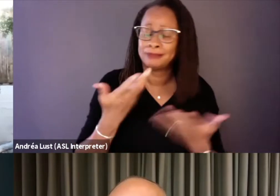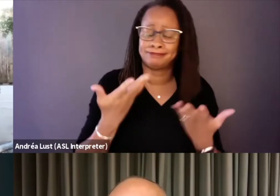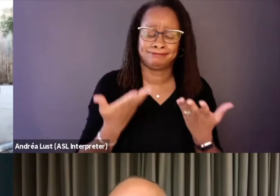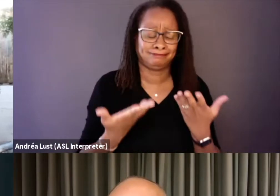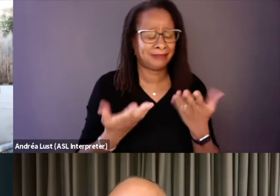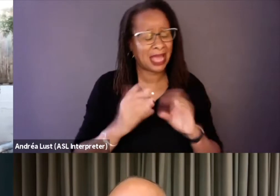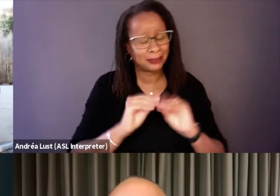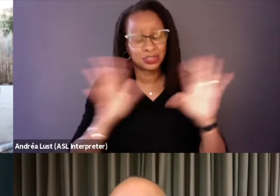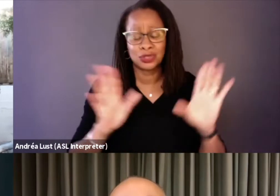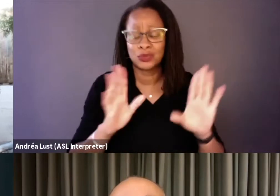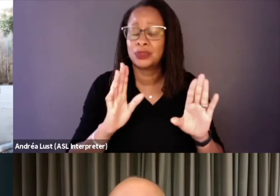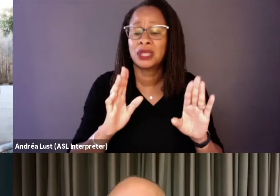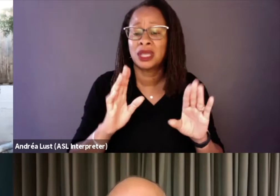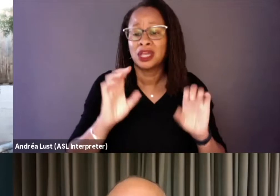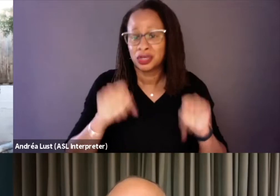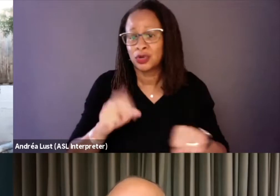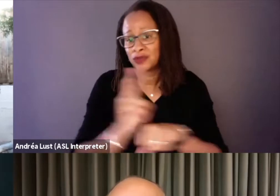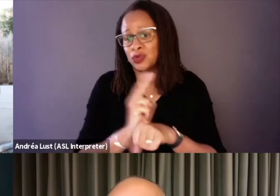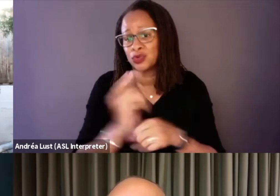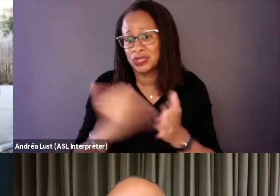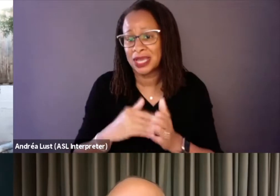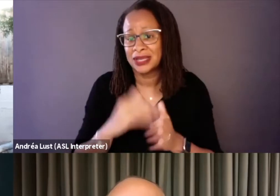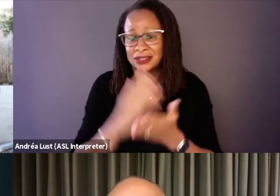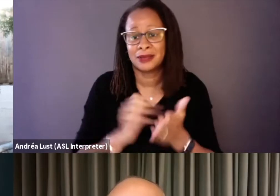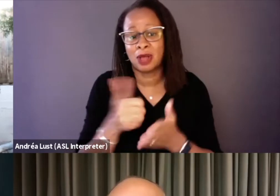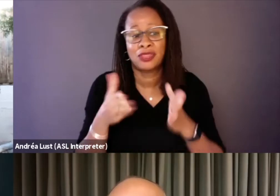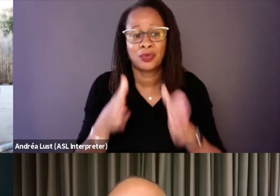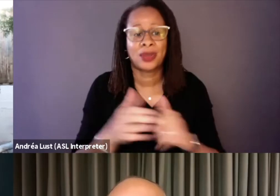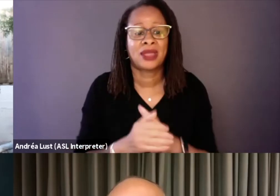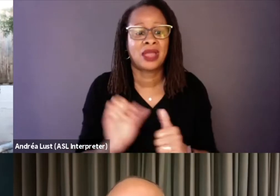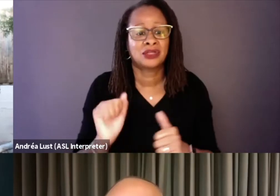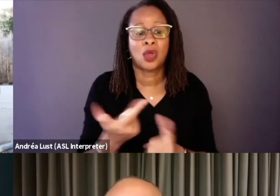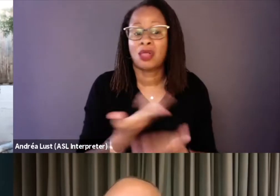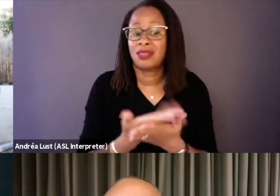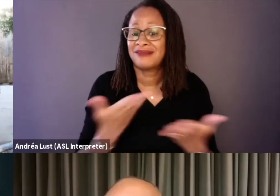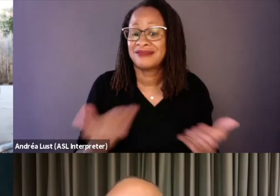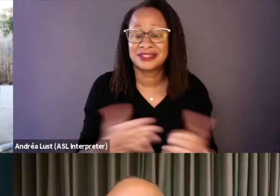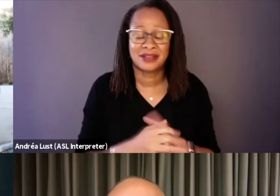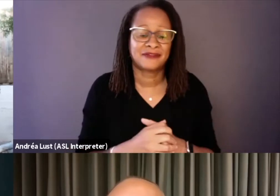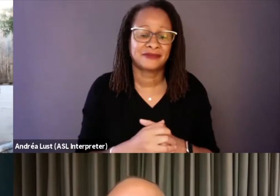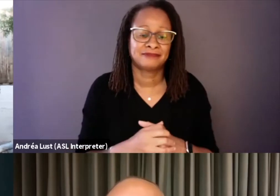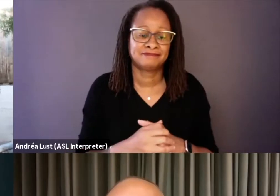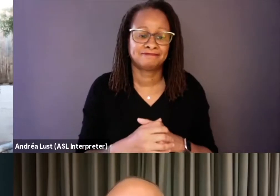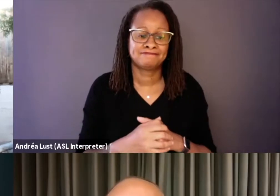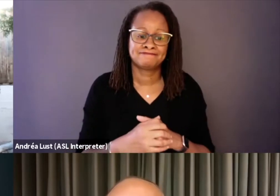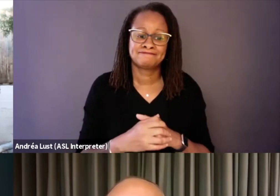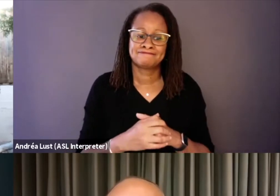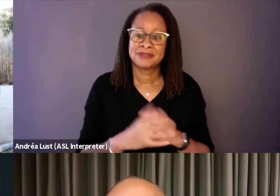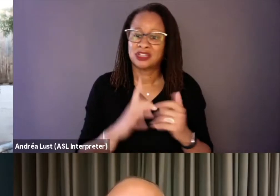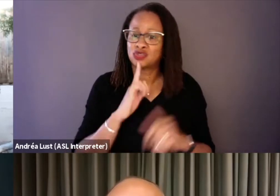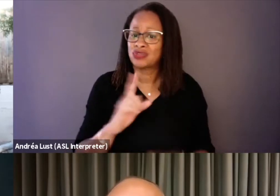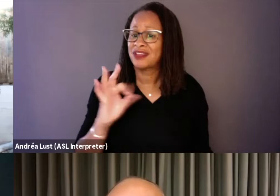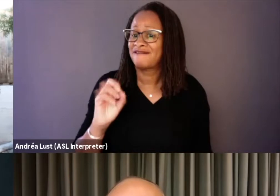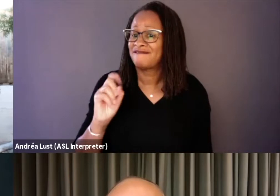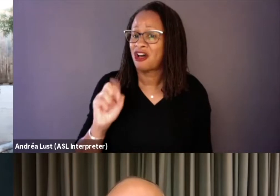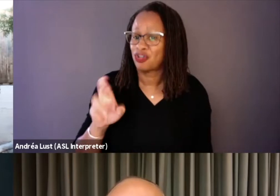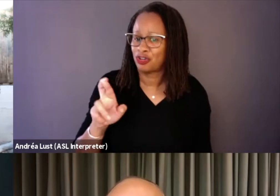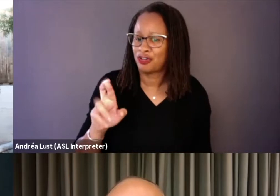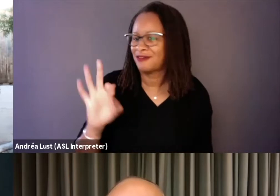reused in some other way. And so all of this stuff was sort of fodder for the work. And even in the film at the beginning,